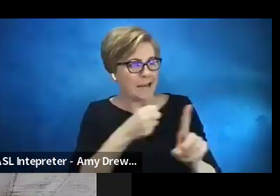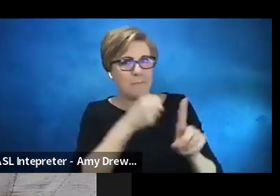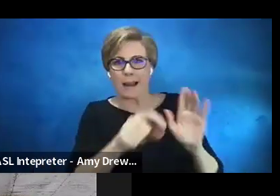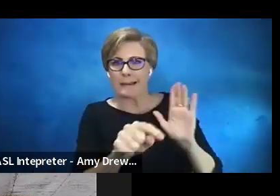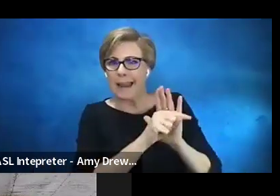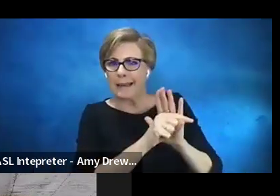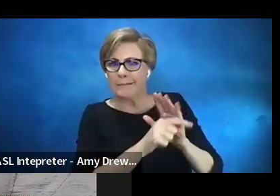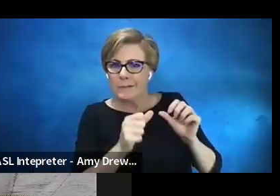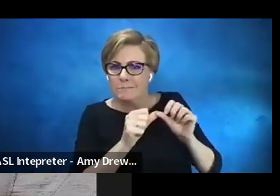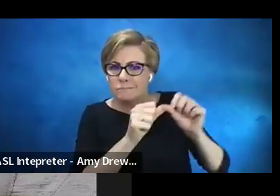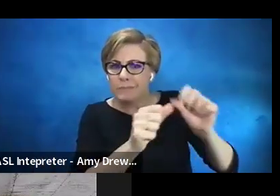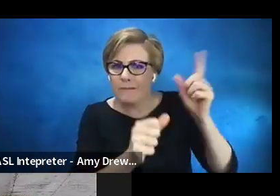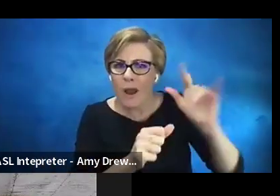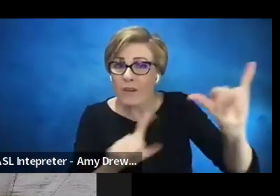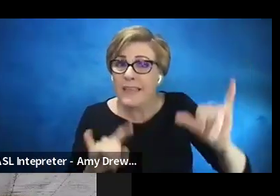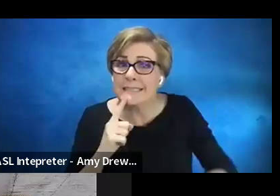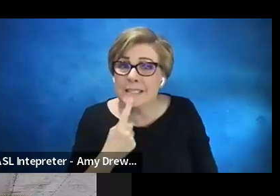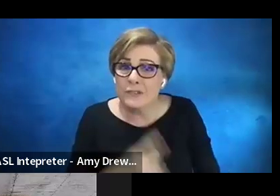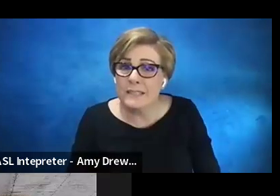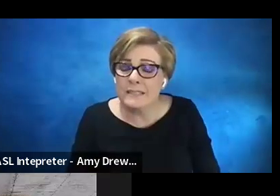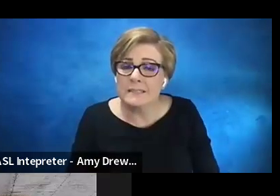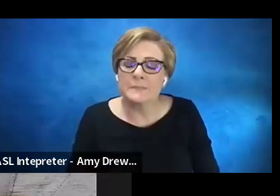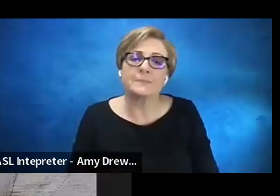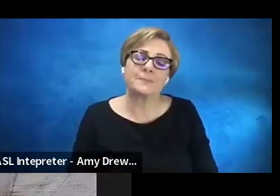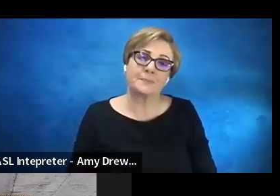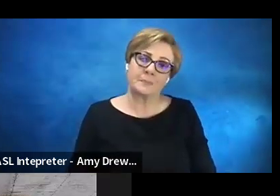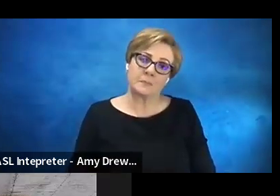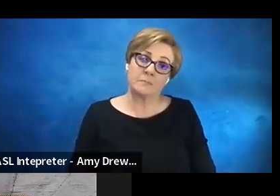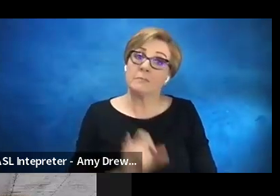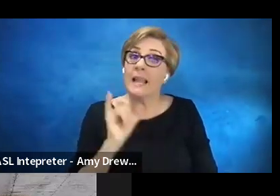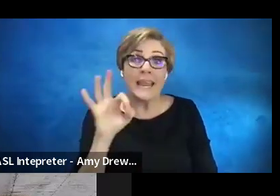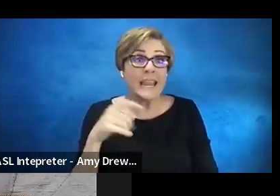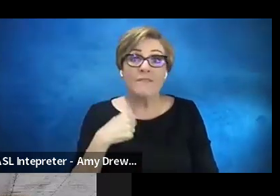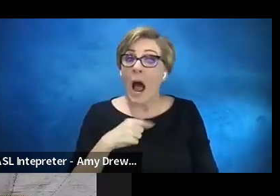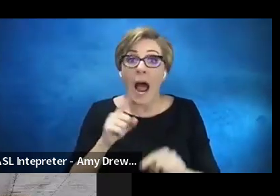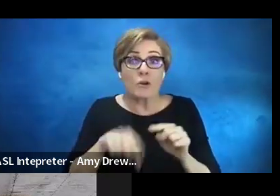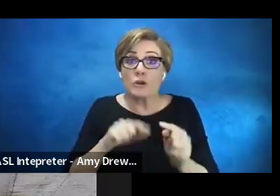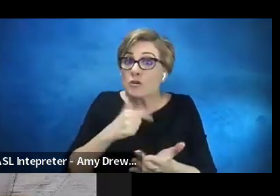When I was work on the Heumann Armstrong Award, we stopped the scholarship this year because I'm in my 1L year in Stanford right now, but planning to bring it back later. I talked with students a lot. And students would often times talk about how at their school, at their college, in their district about how there are all these policies in place that all of these kids are in one classroom and they don't get to have the other opportunities. They don't get to go to r